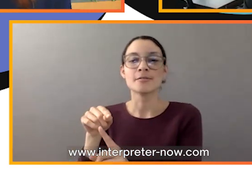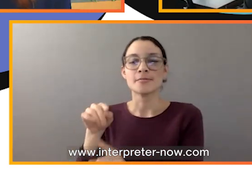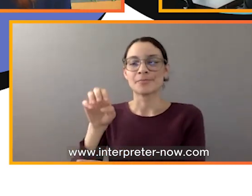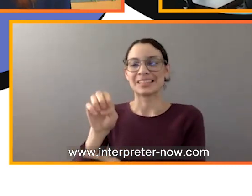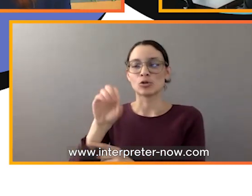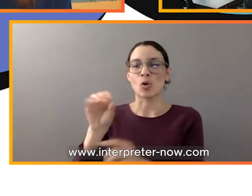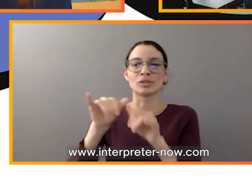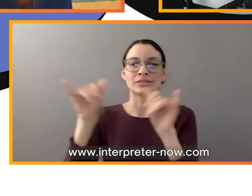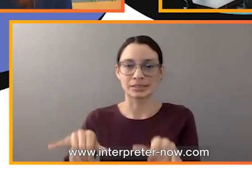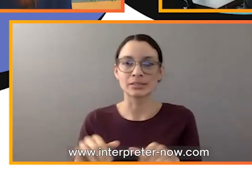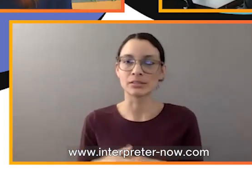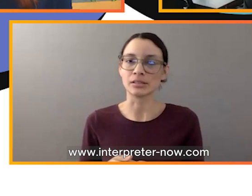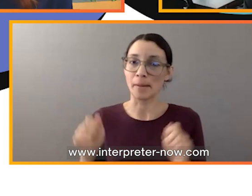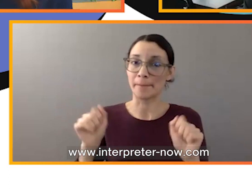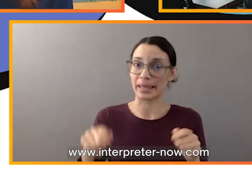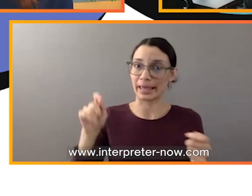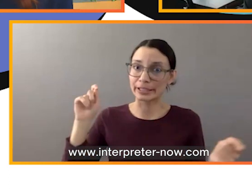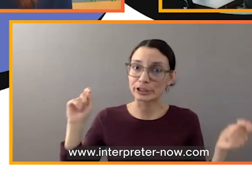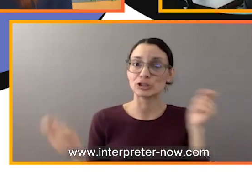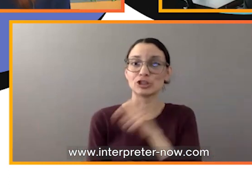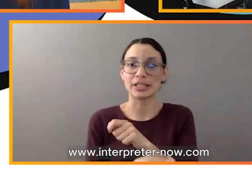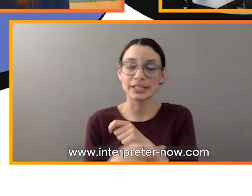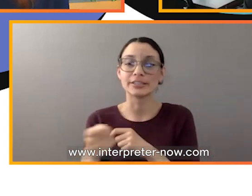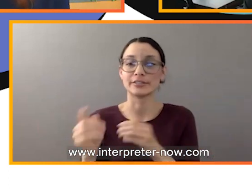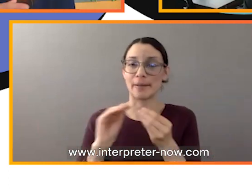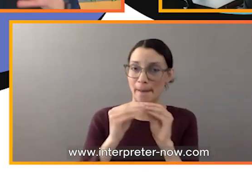Those are only things that are measured most of the time, sorry.